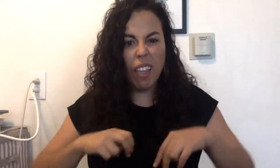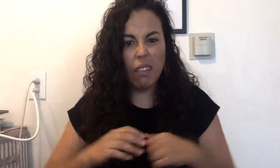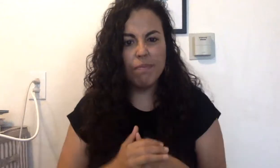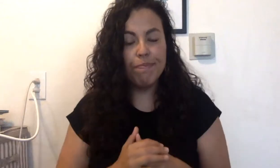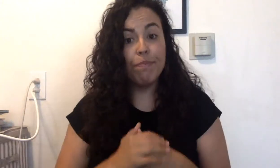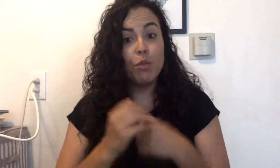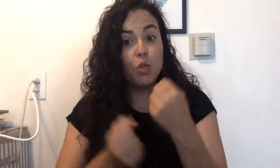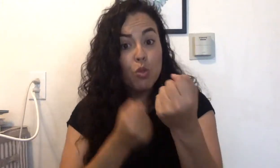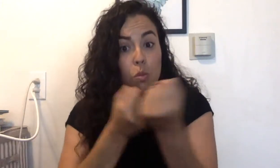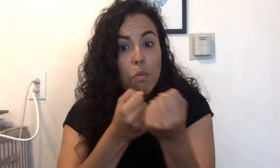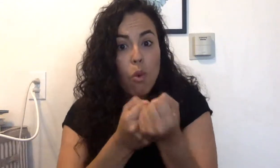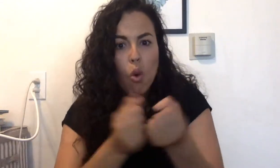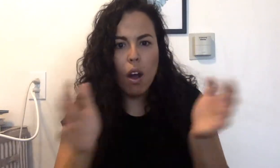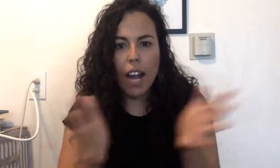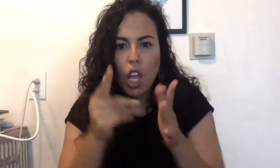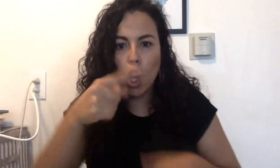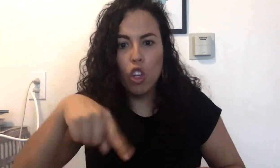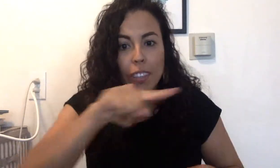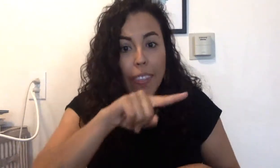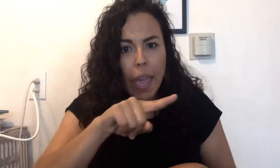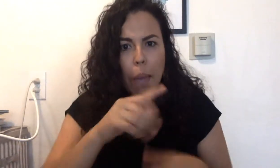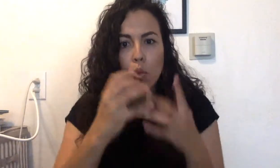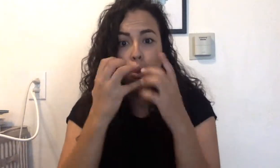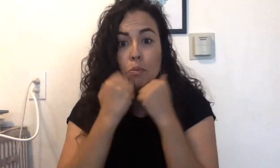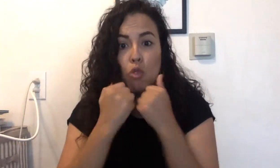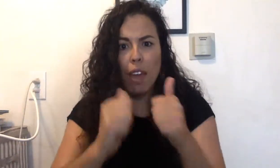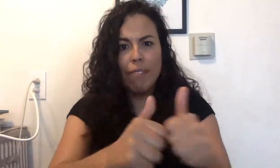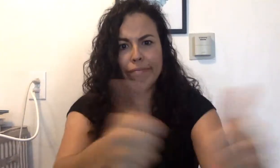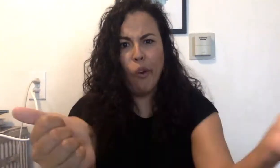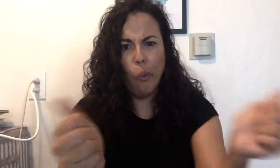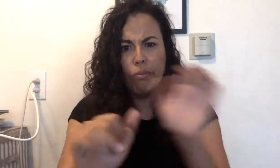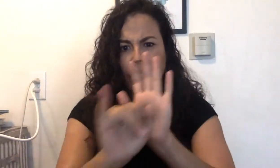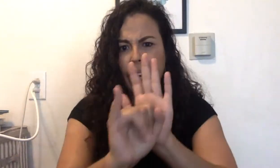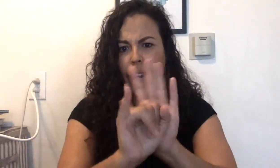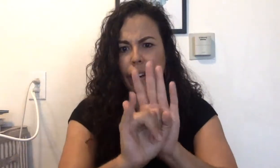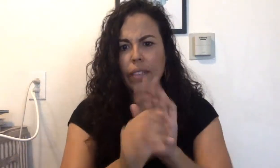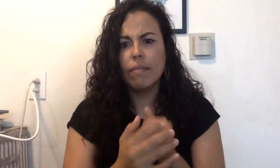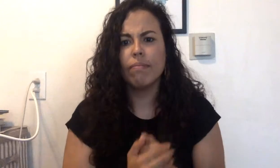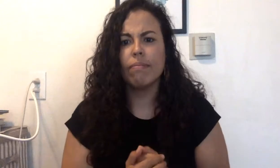and to support and encourage them to embrace their own identities